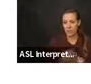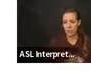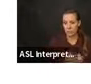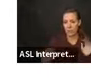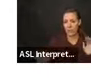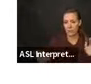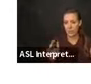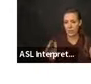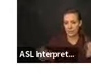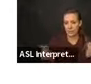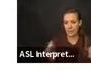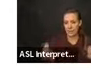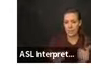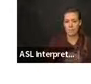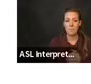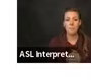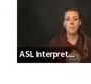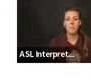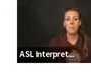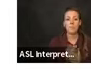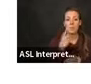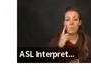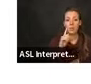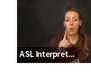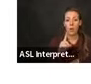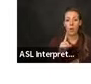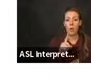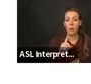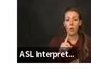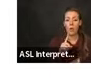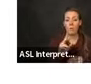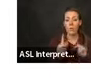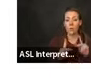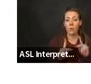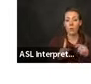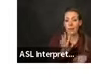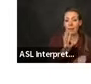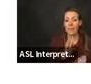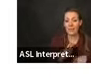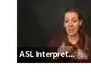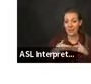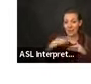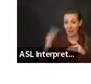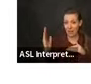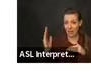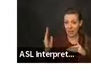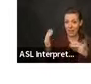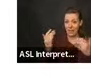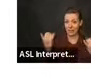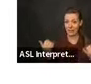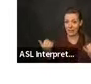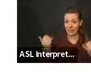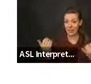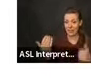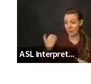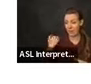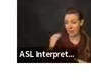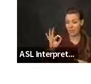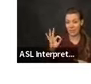Looking at the population five plus as of today. Looking at the past 90 days, we can see